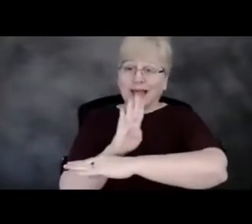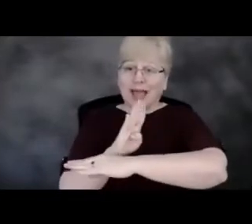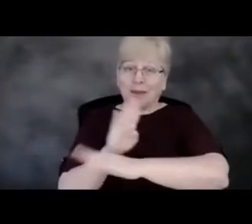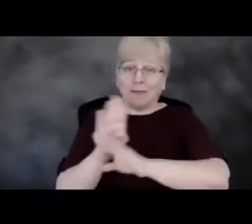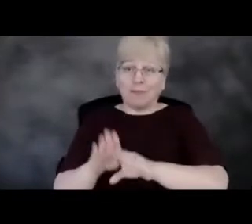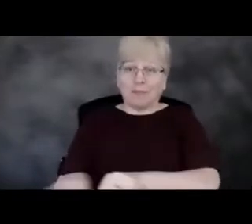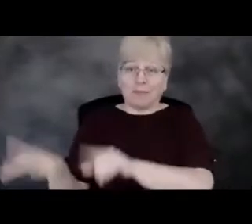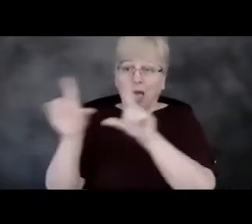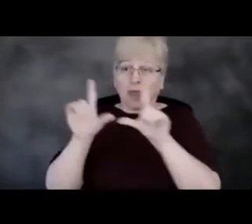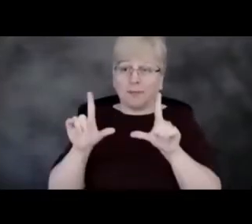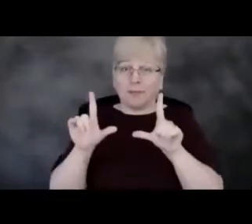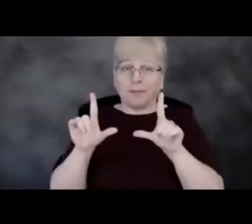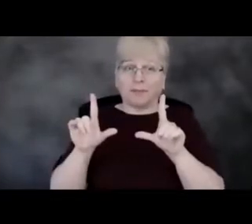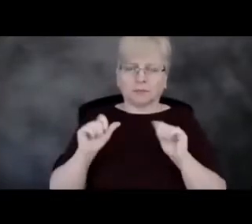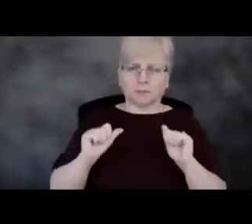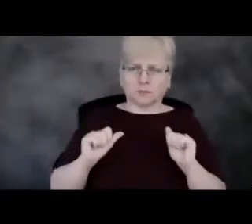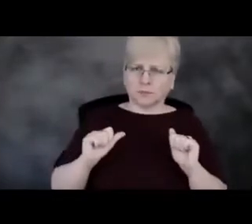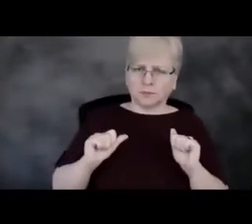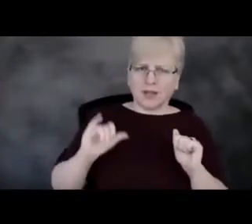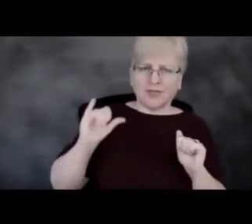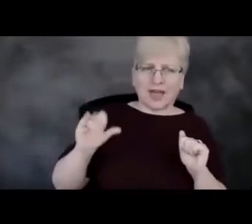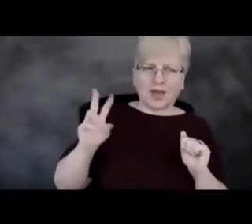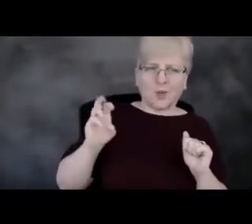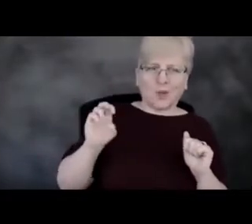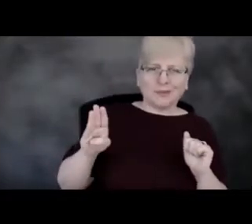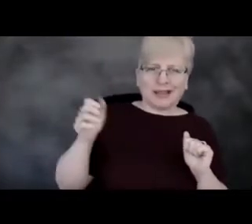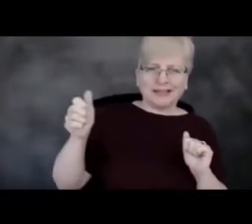a website that is a little slow, but here it is.